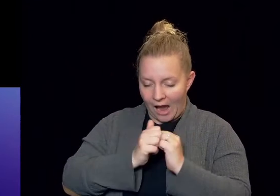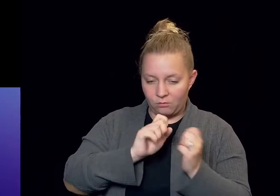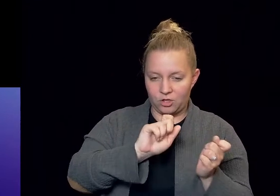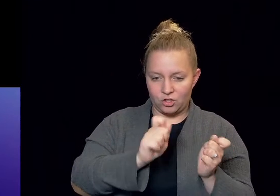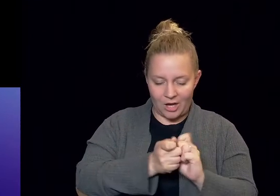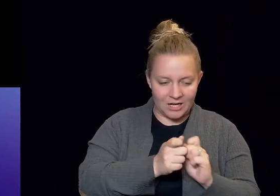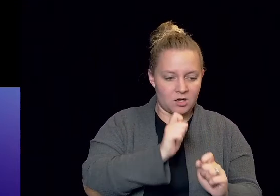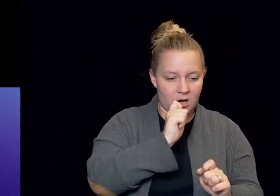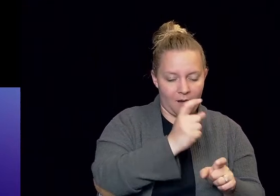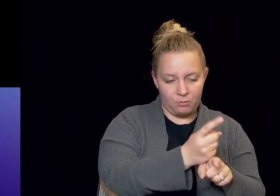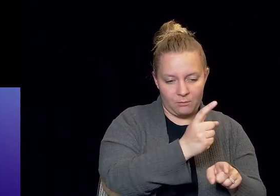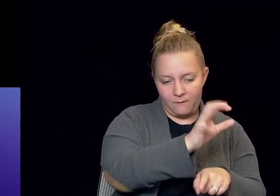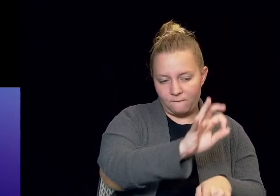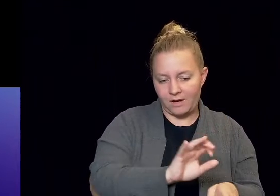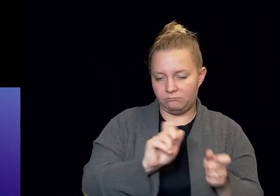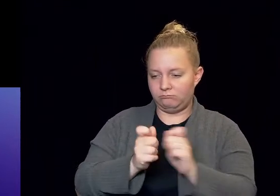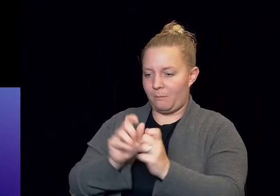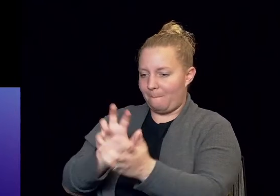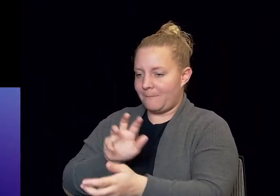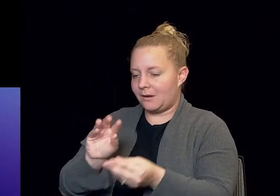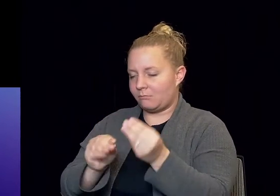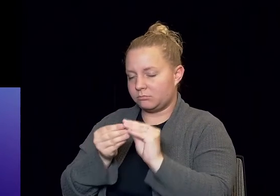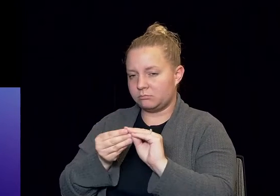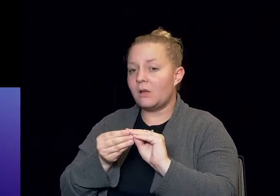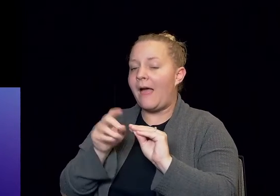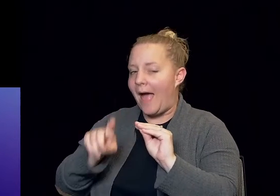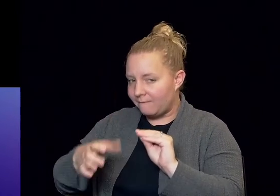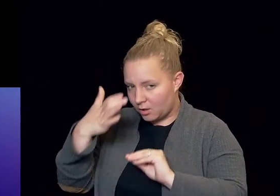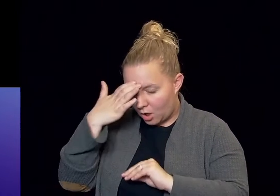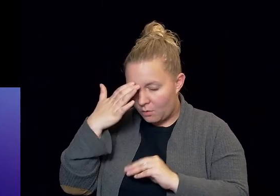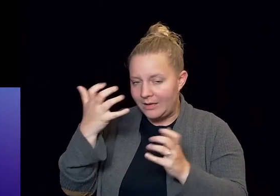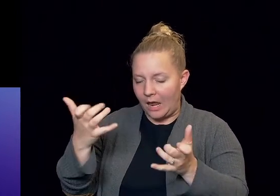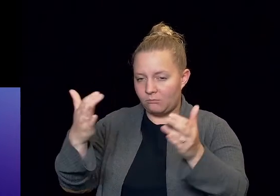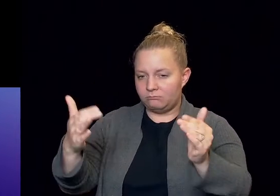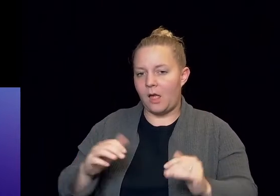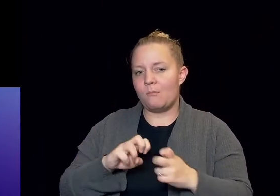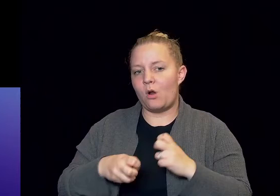All right, let's look at the next problem. Alrighty, so for example three, there's really nothing different